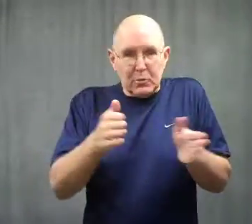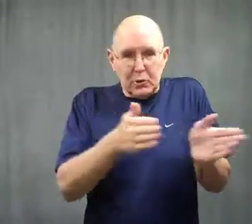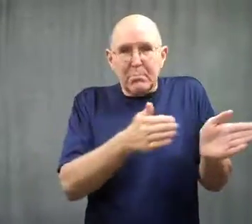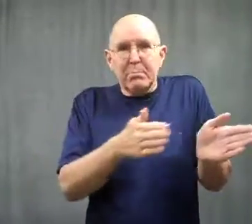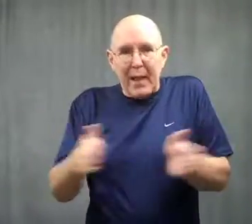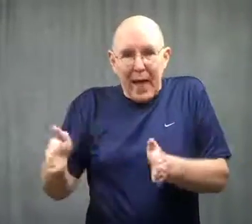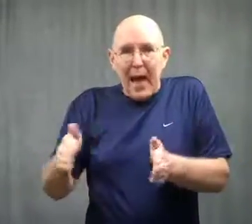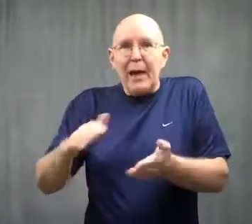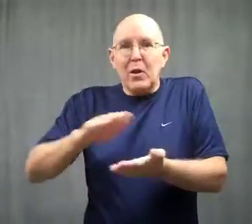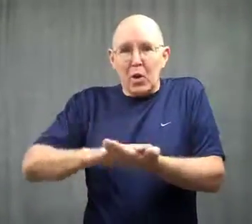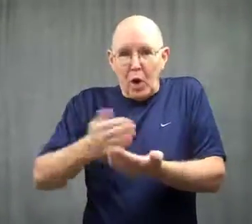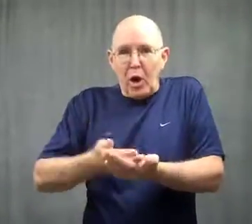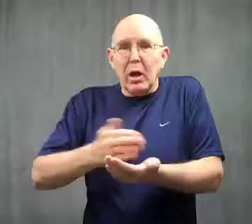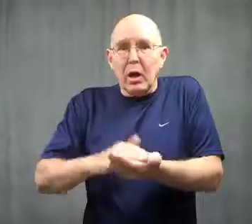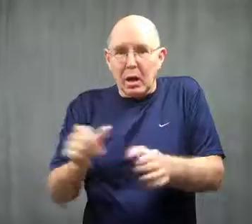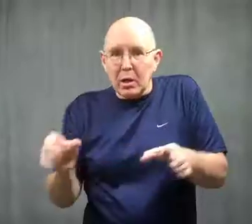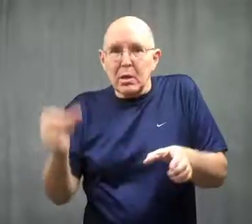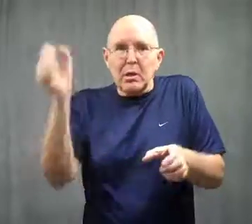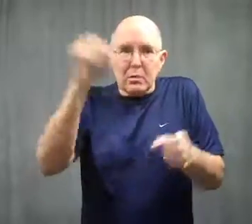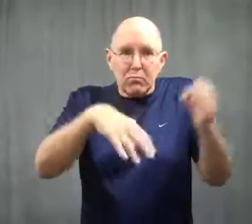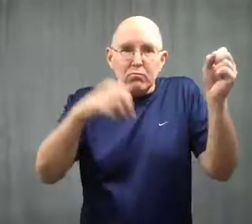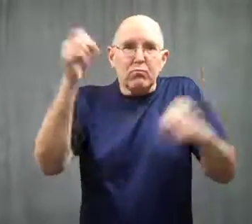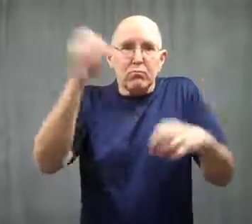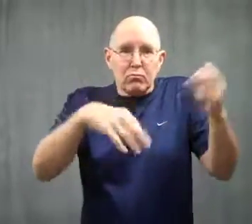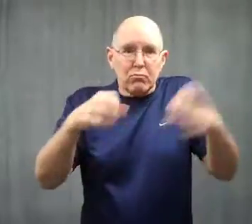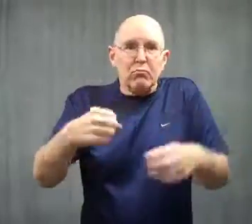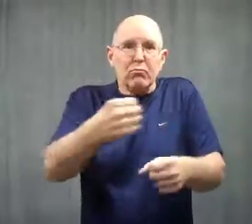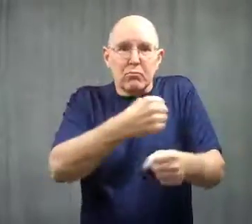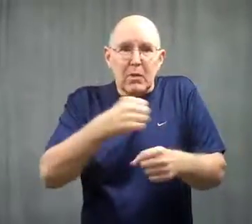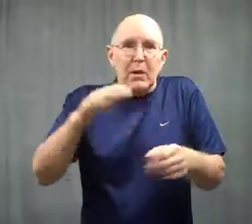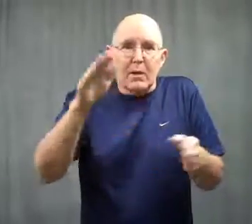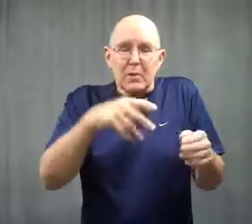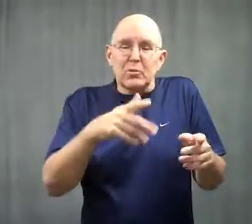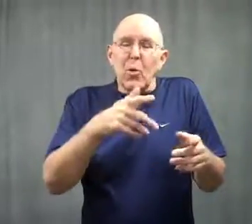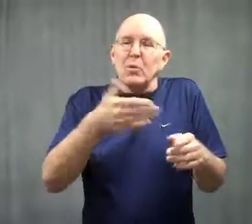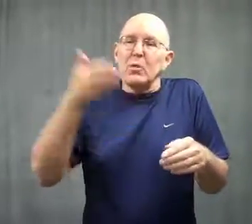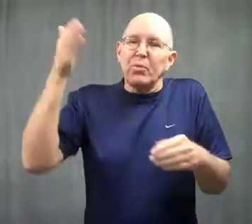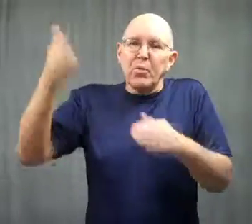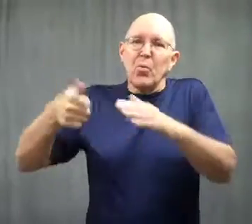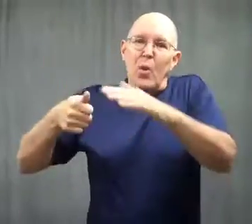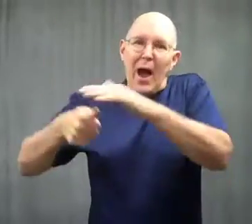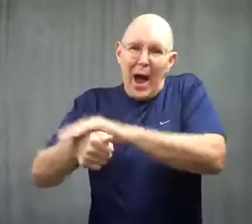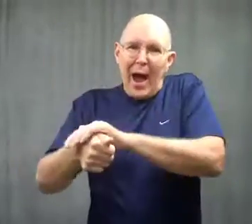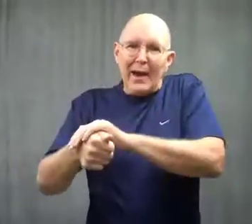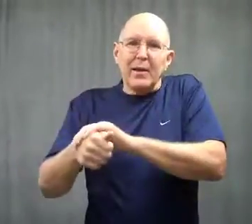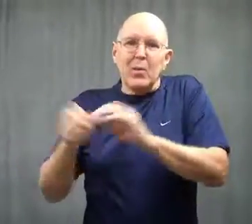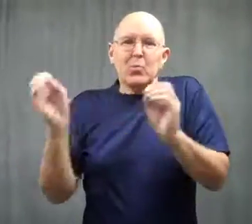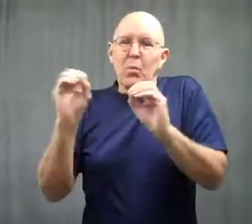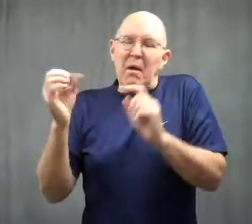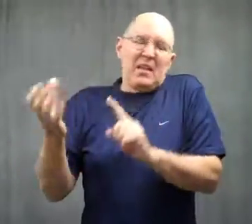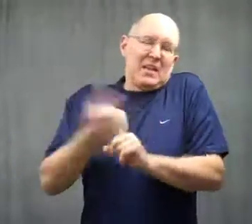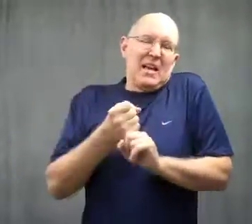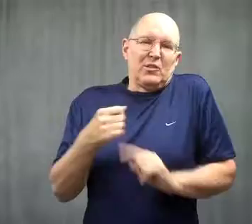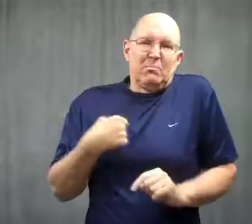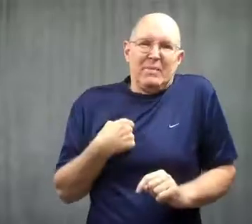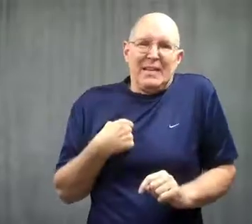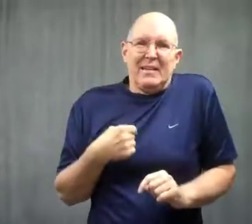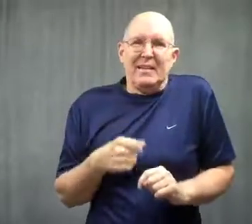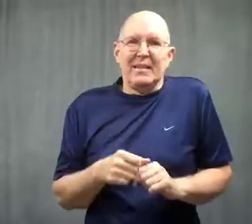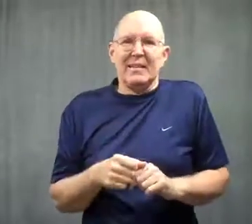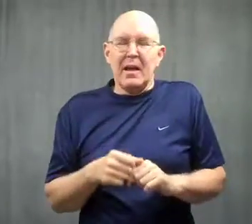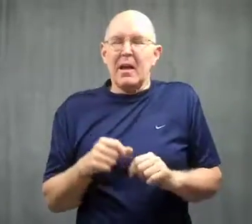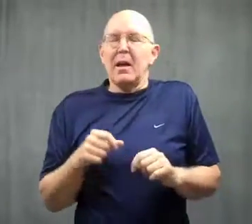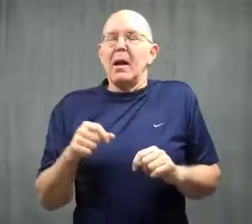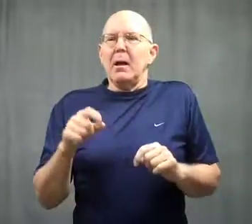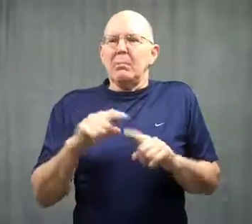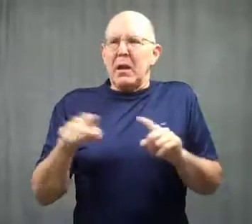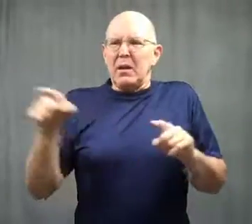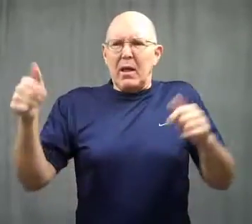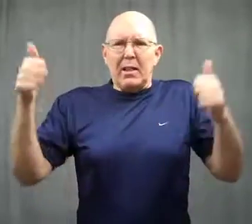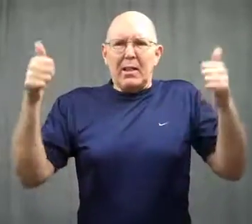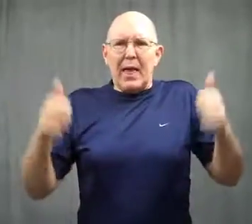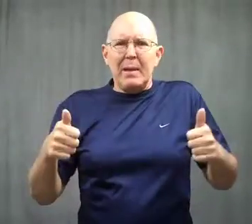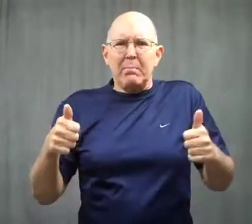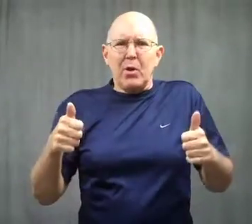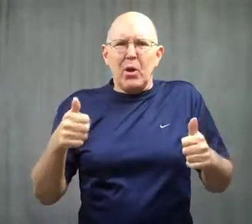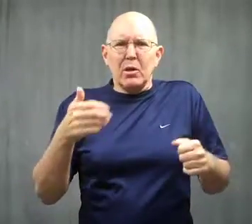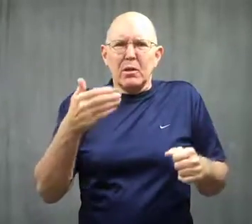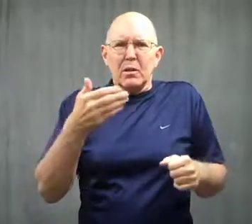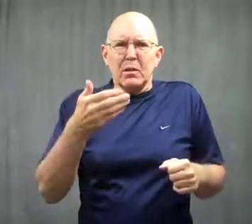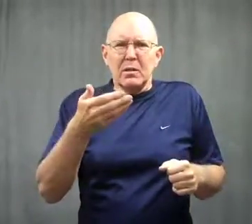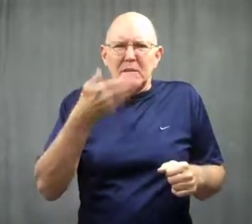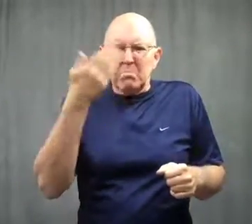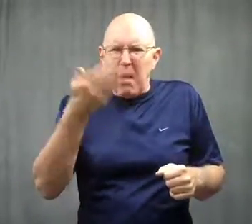She planned to cook the pieces to make them easier to hide so no one would catch her.